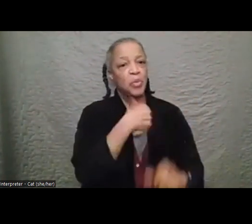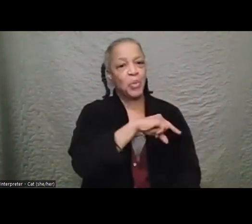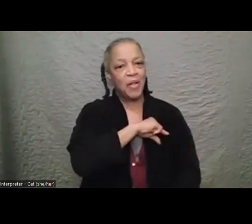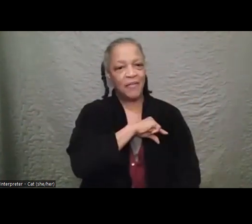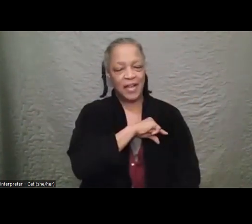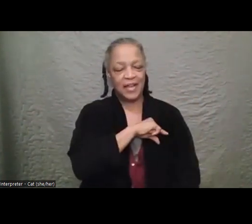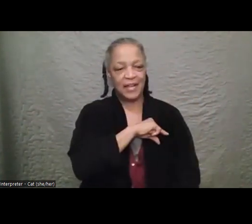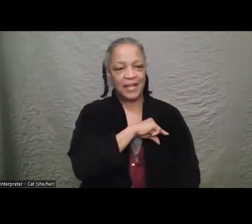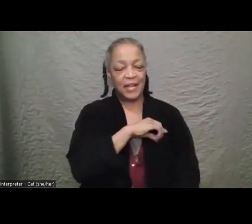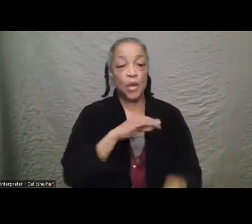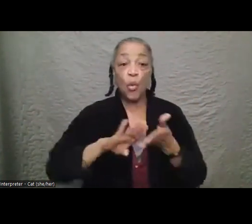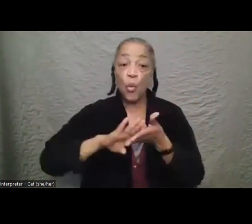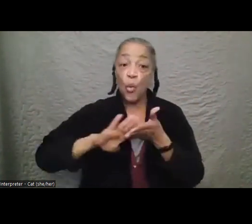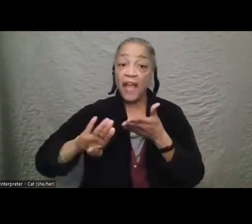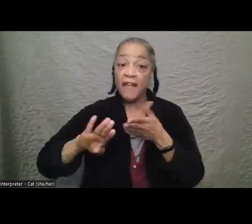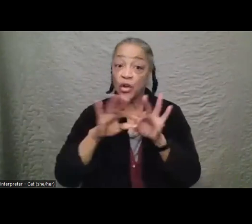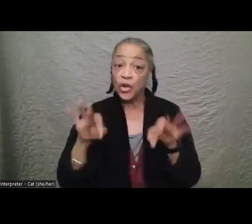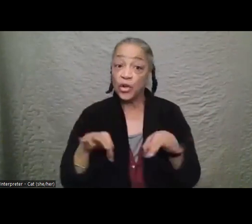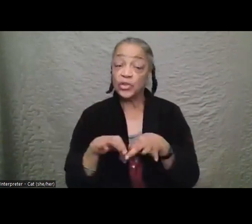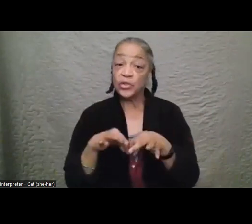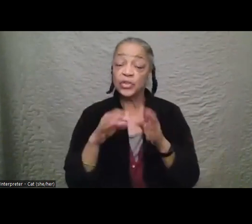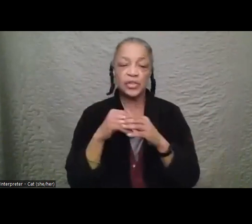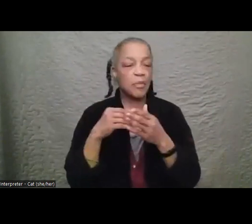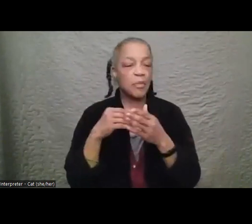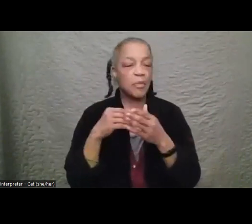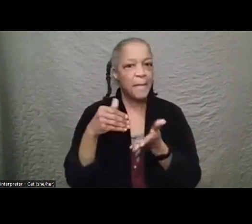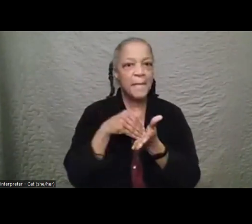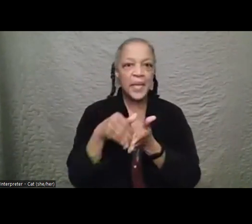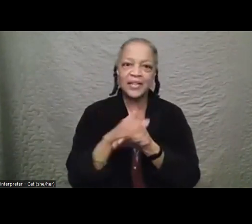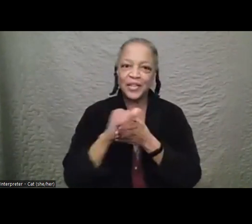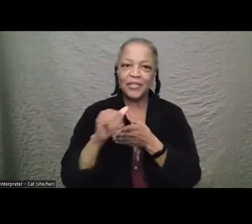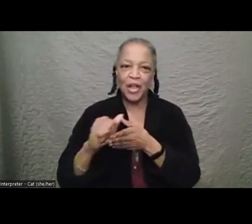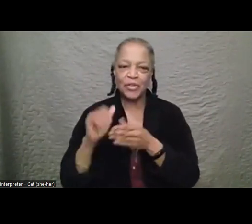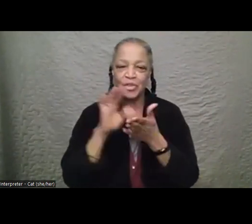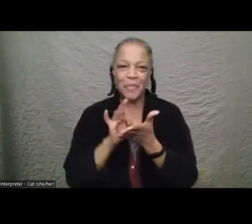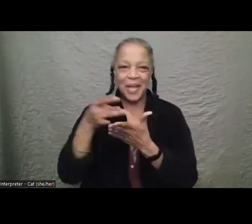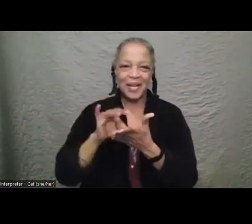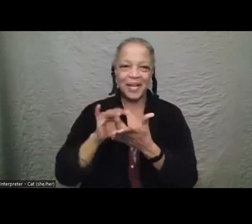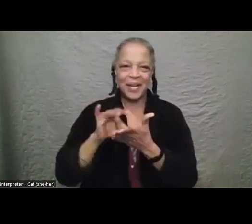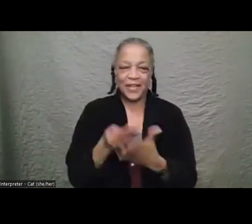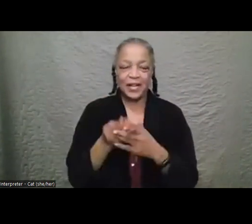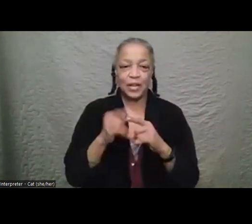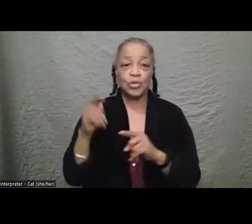These waivers should bring millions of dollars of Medicaid funding to San Francisco.